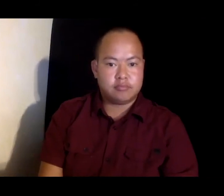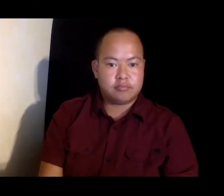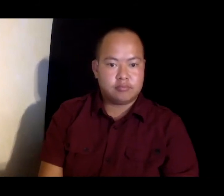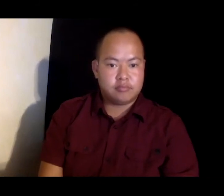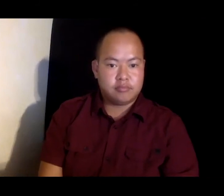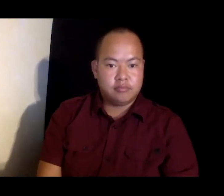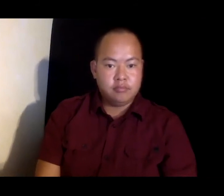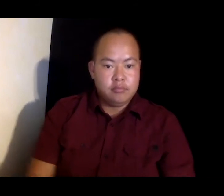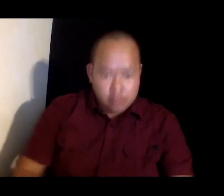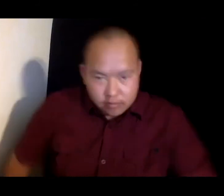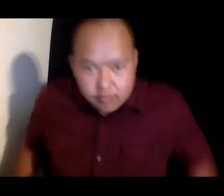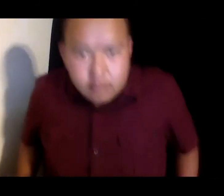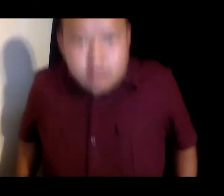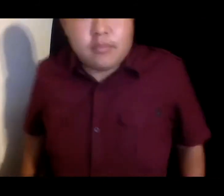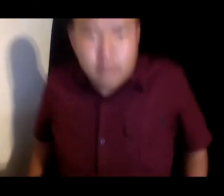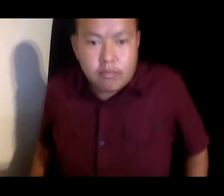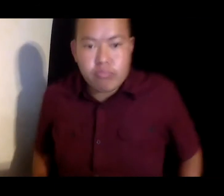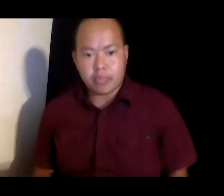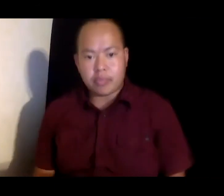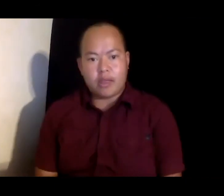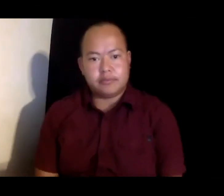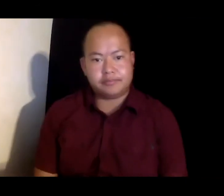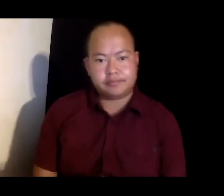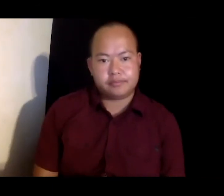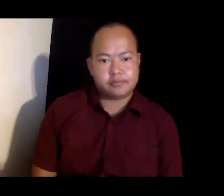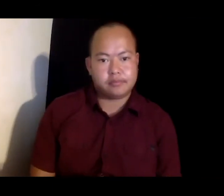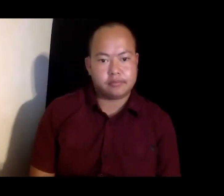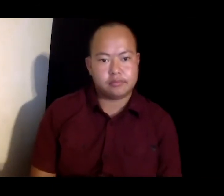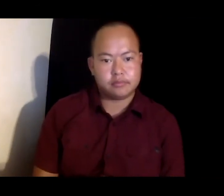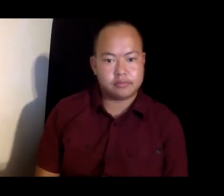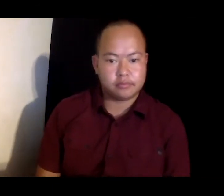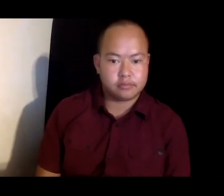Yes, I agree. In Illinois, we have some very good interpreters